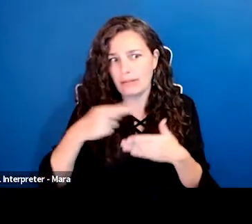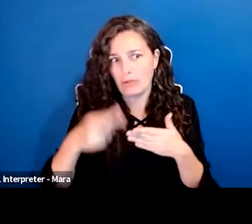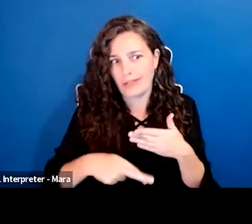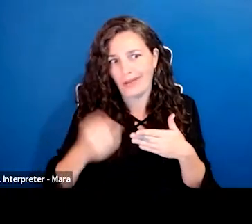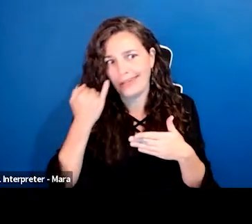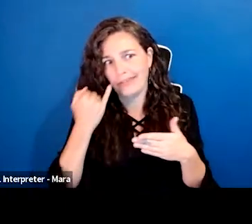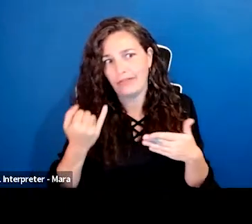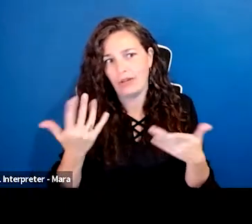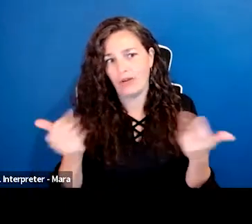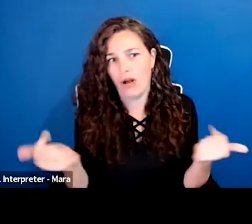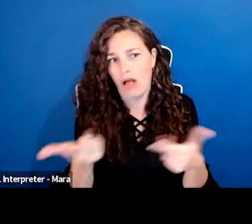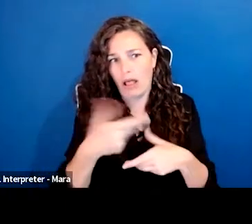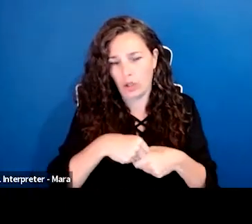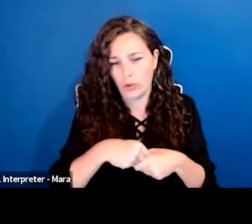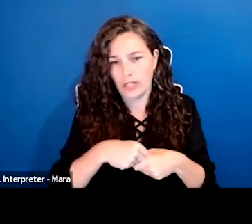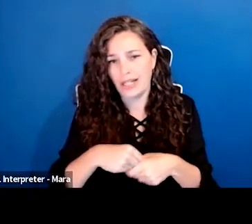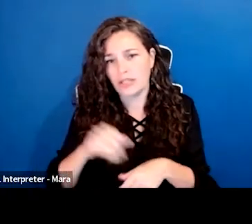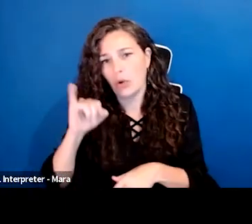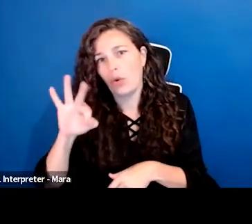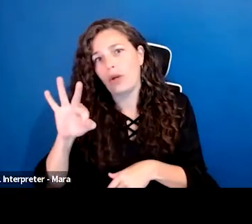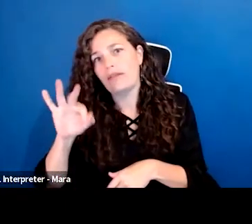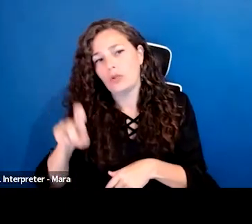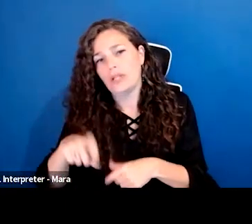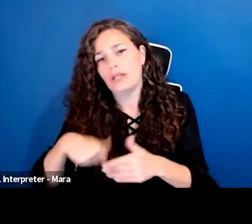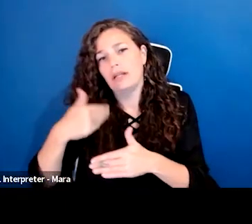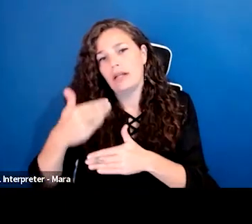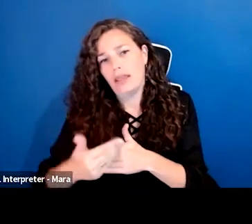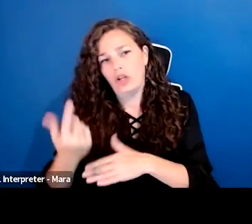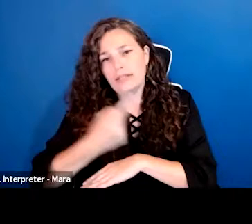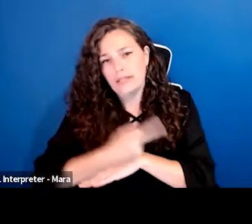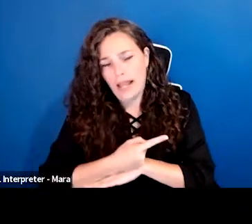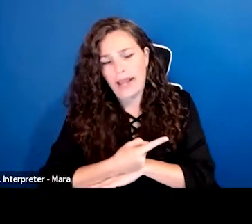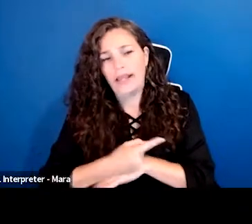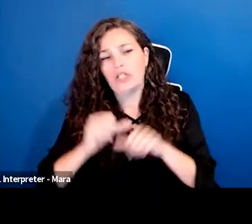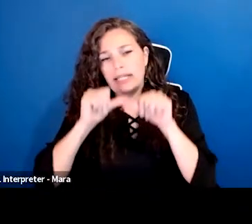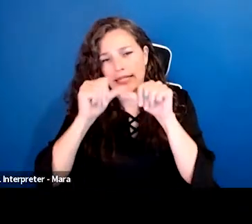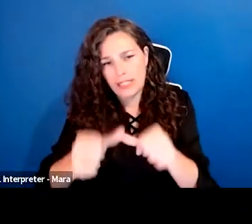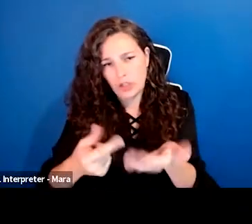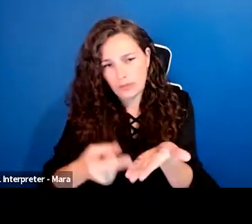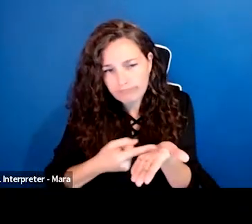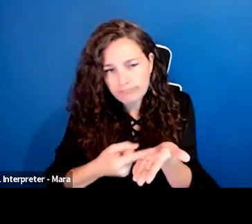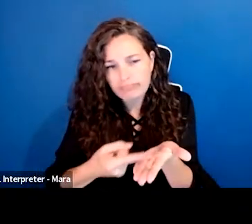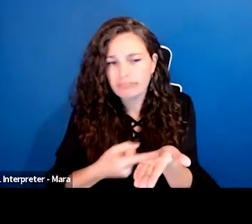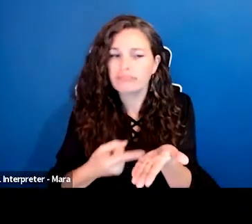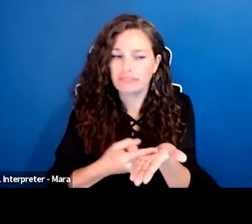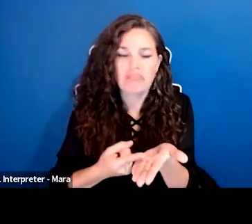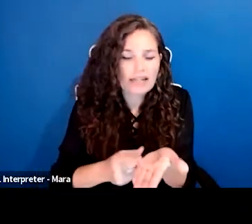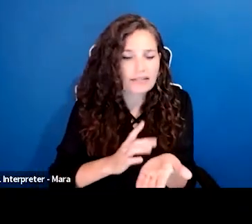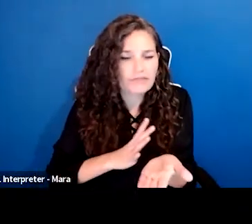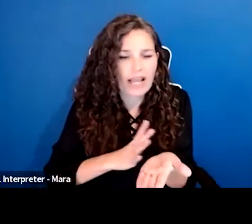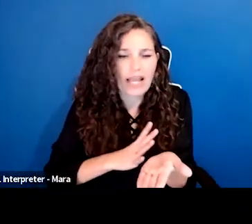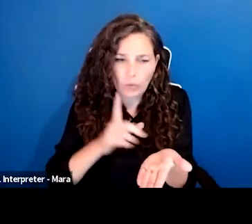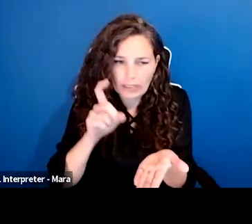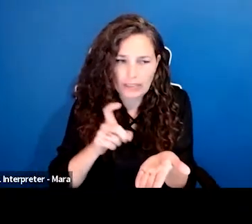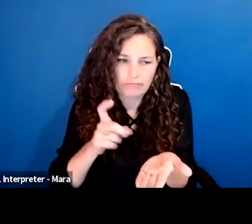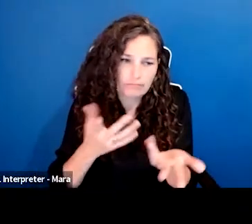another 24 hours to continue those discussions we wanna see that happen. But at some point it might